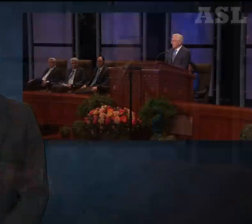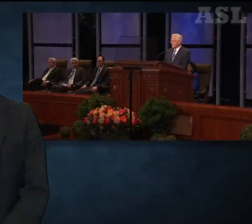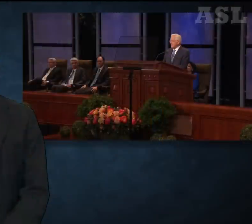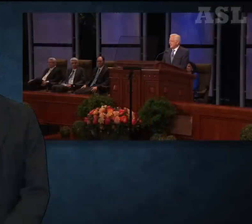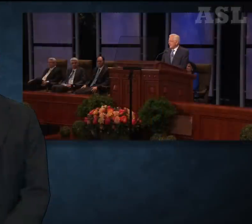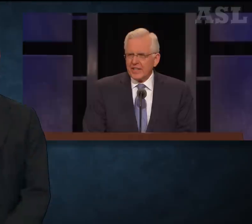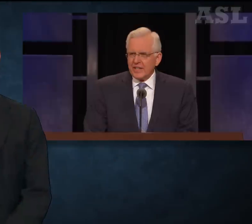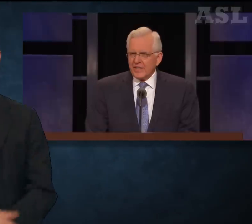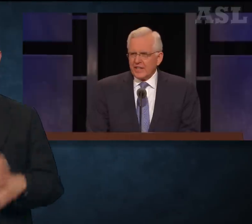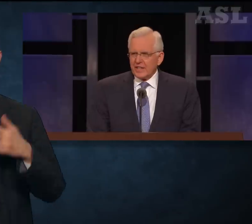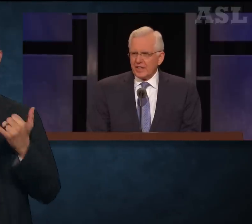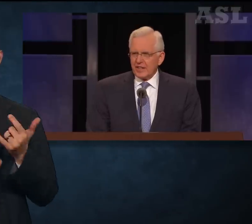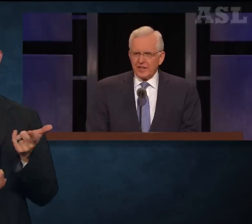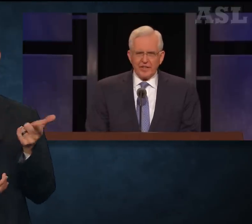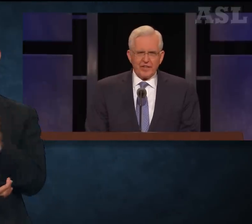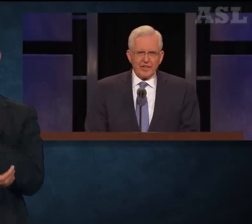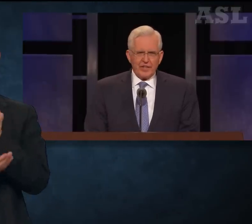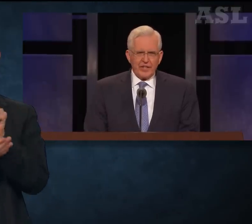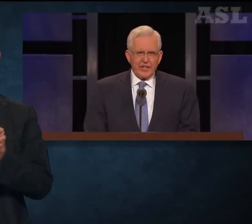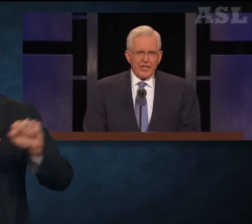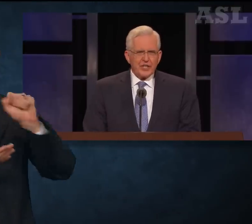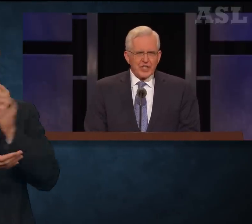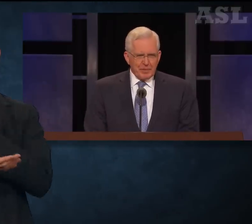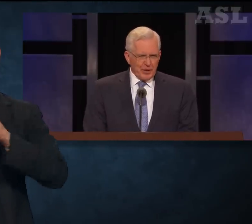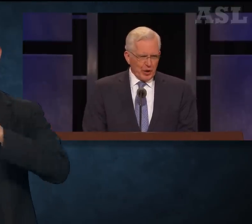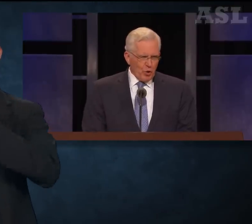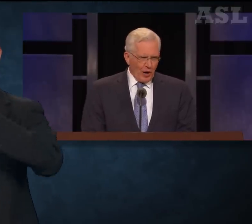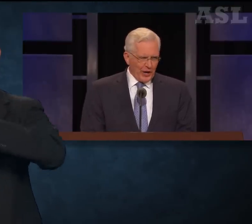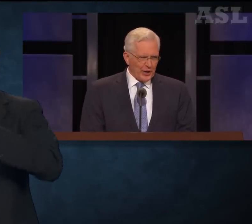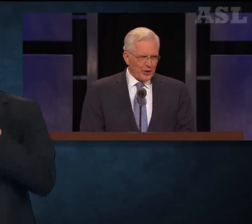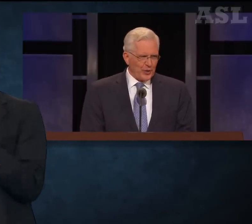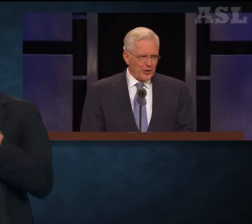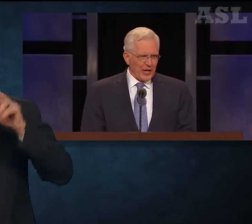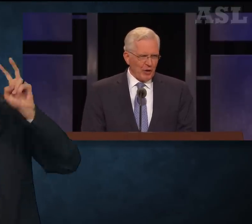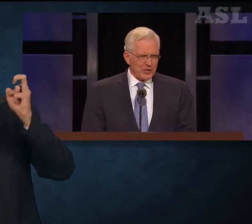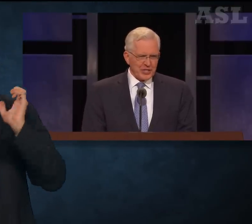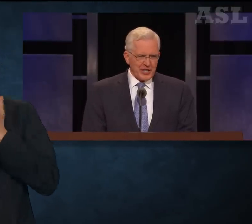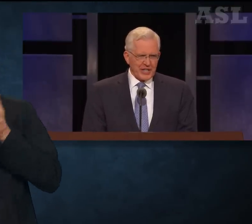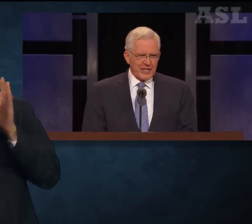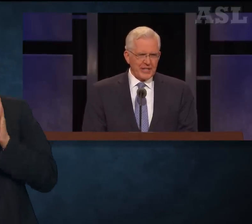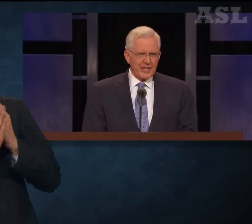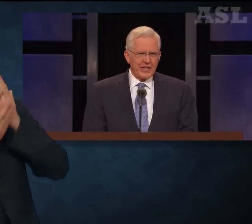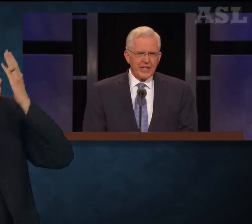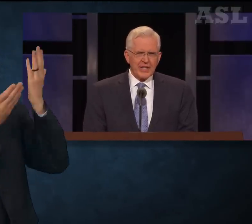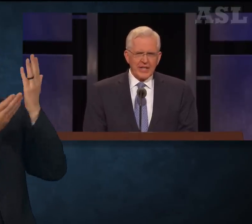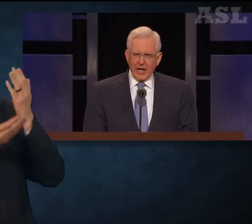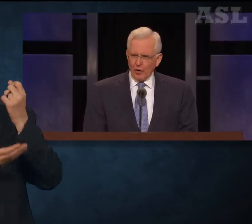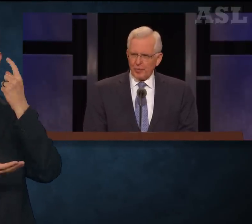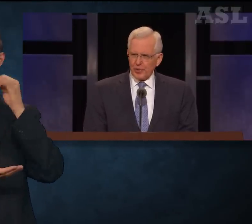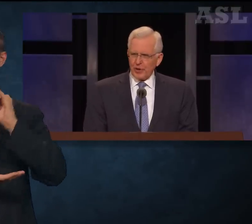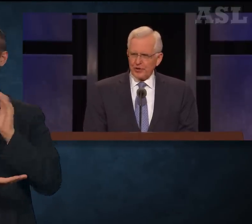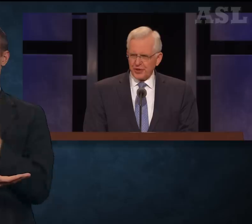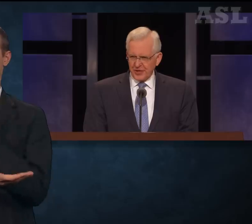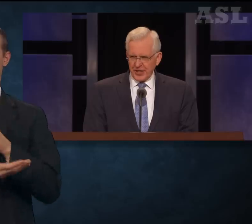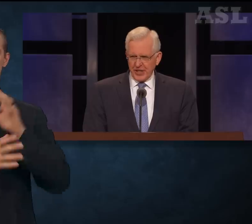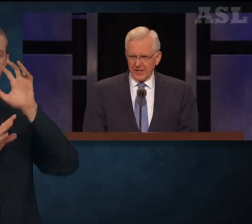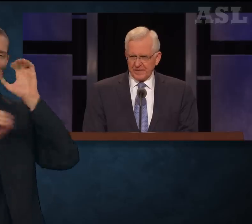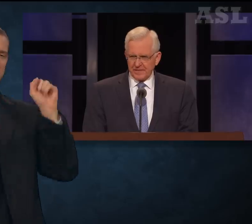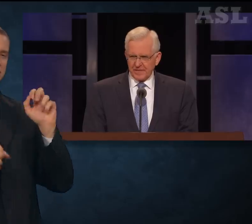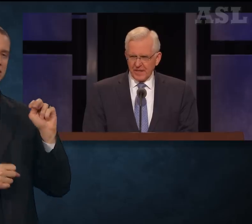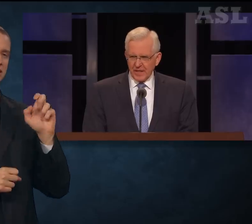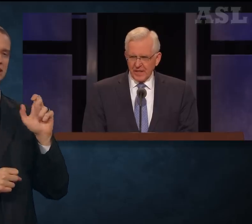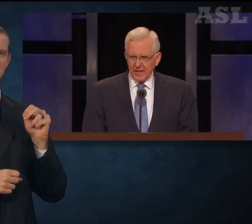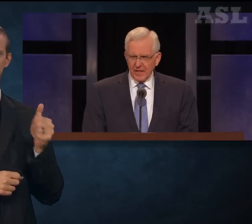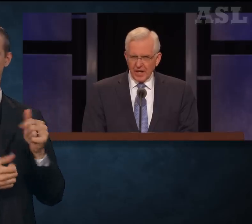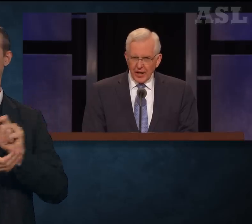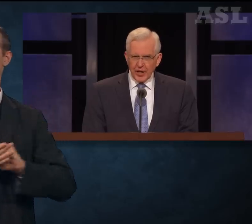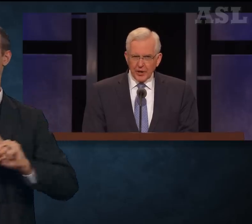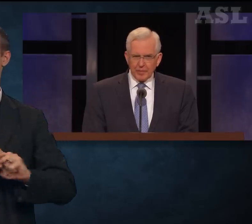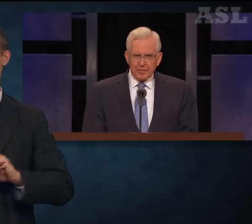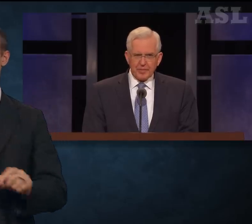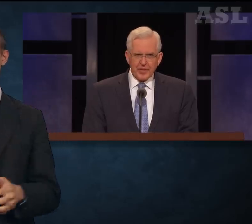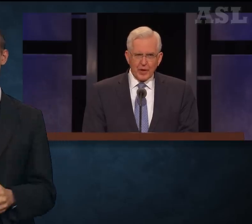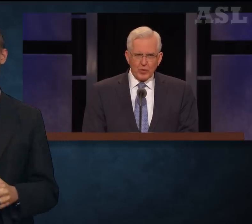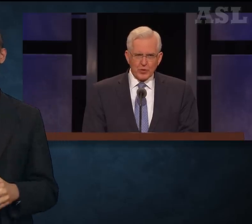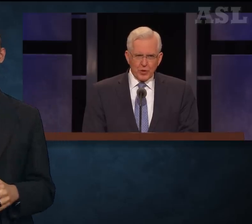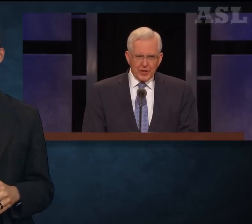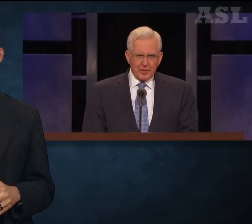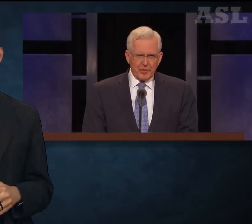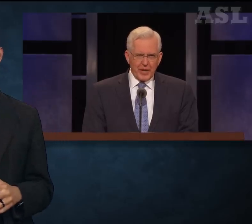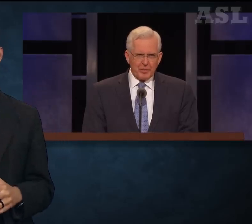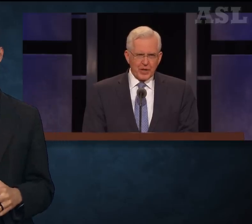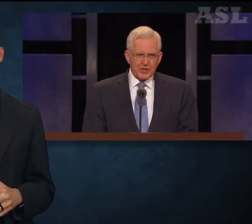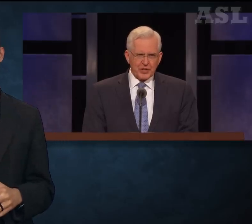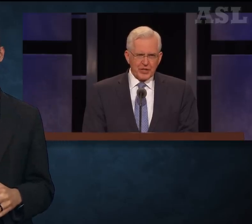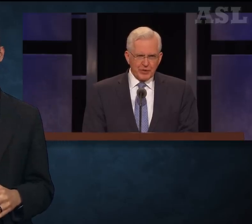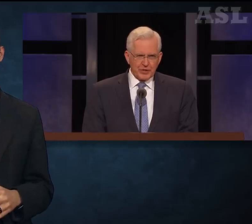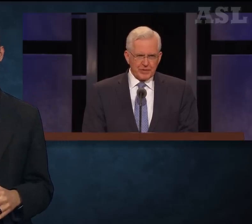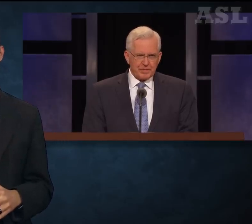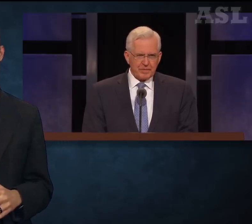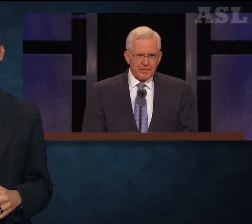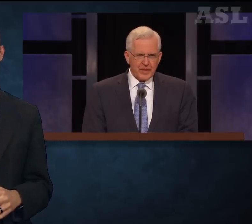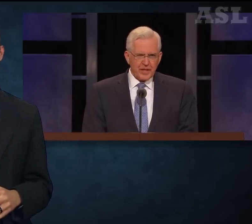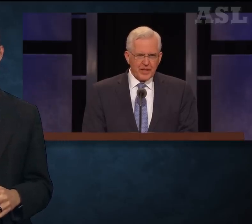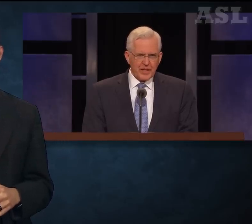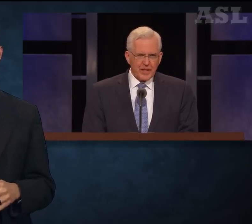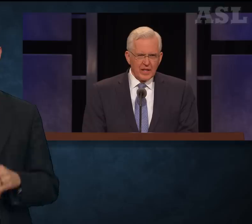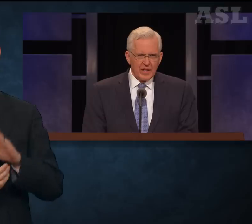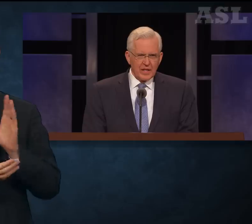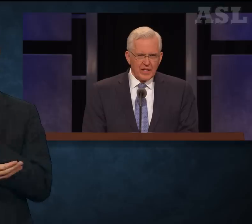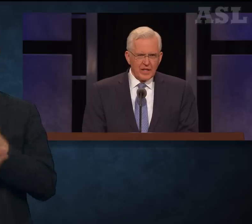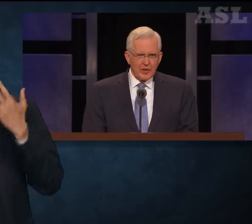ELDER D. TODD CHRISTOFFERSON: